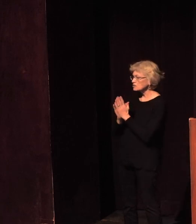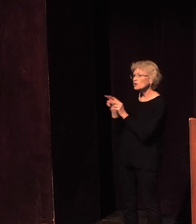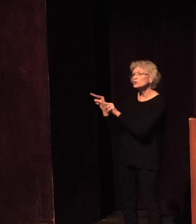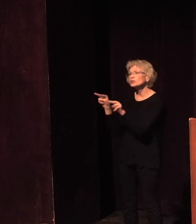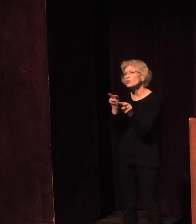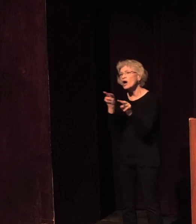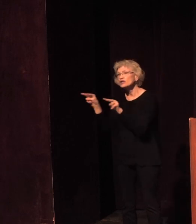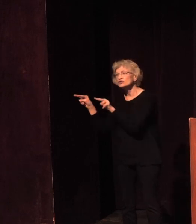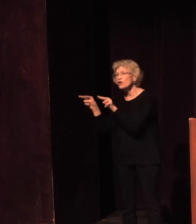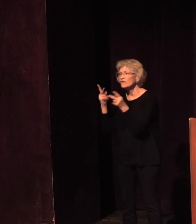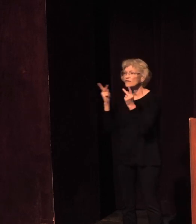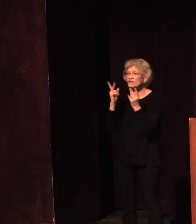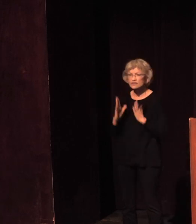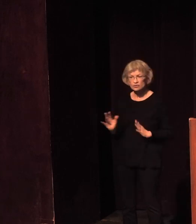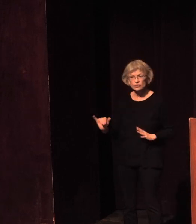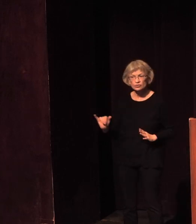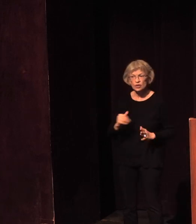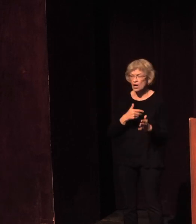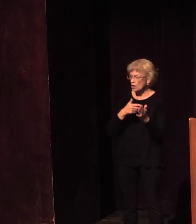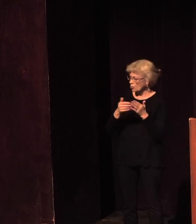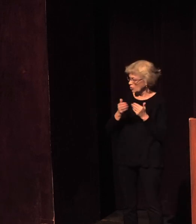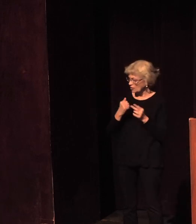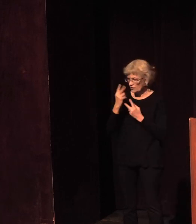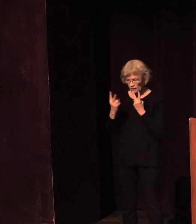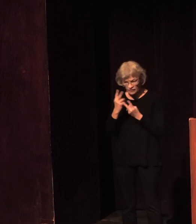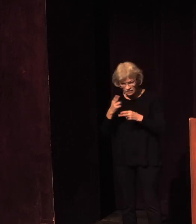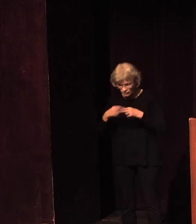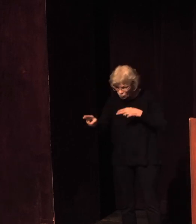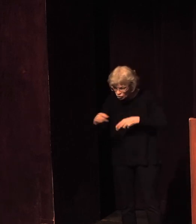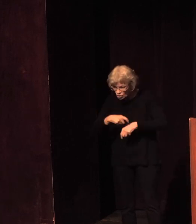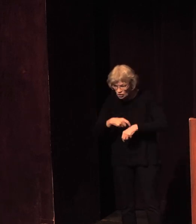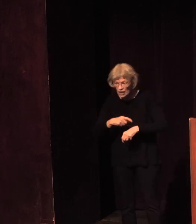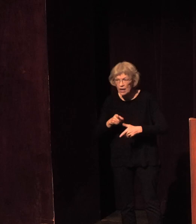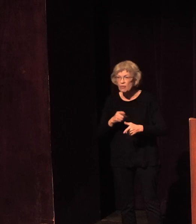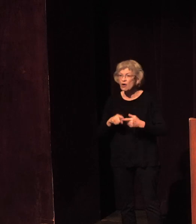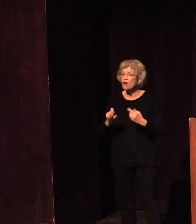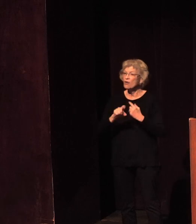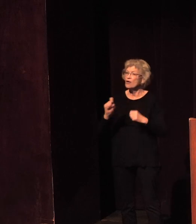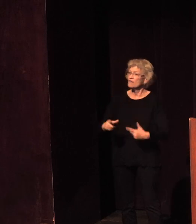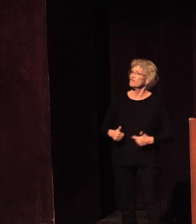In our tradition, we ask the land to protect us and we ask her to watch over visitors as well, whether they are